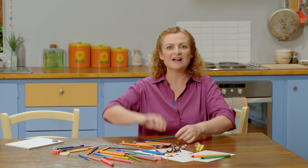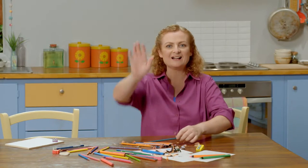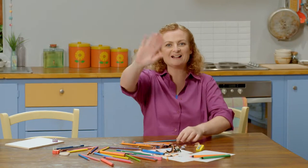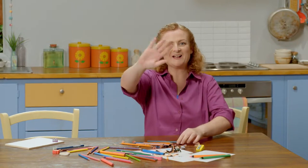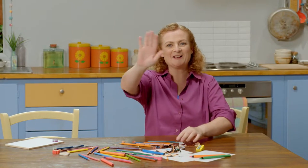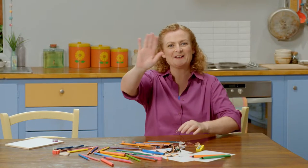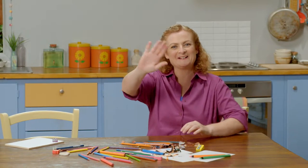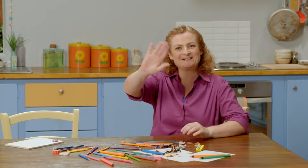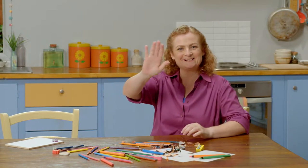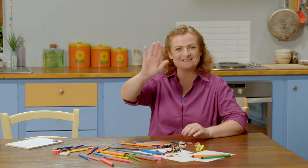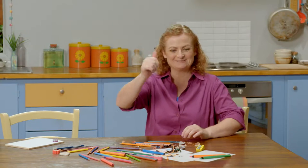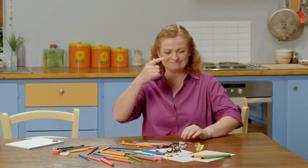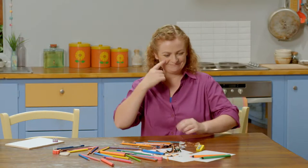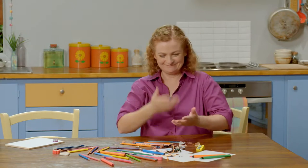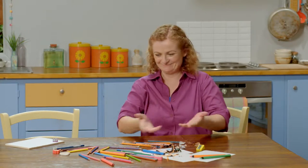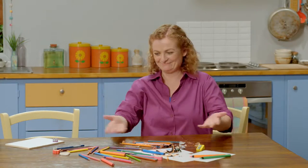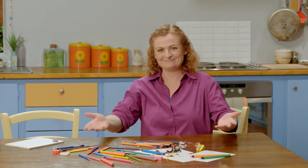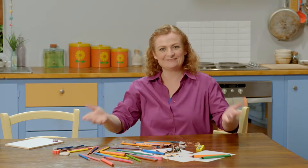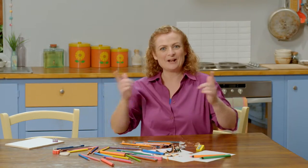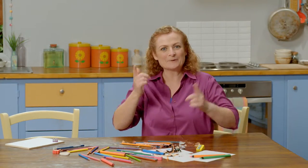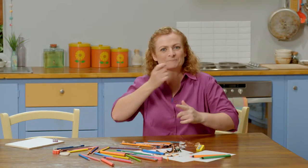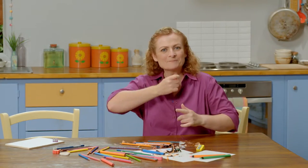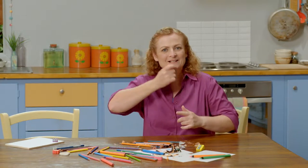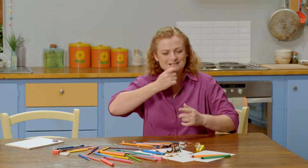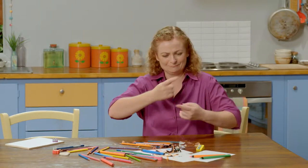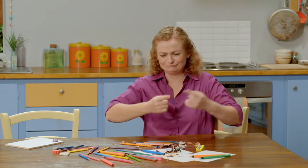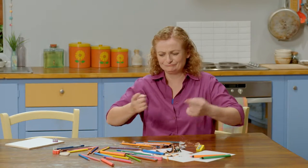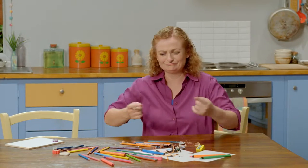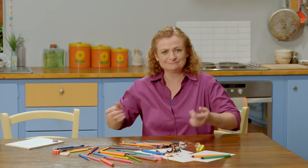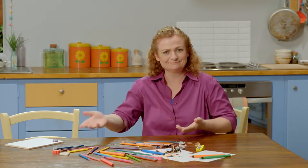Oh, hello everyone. You can see all my pencils on the table.